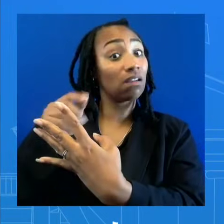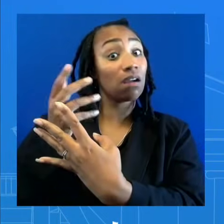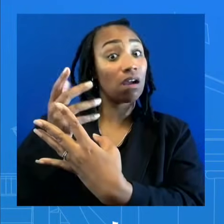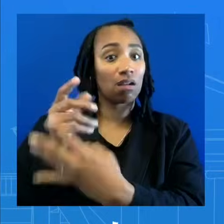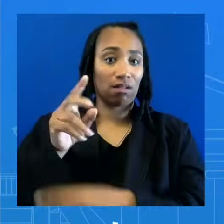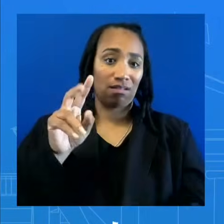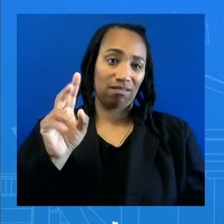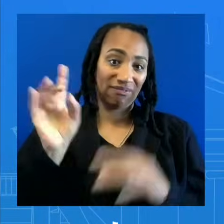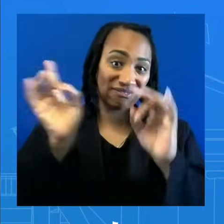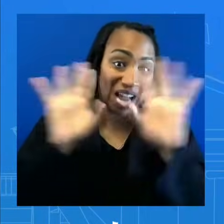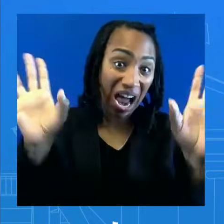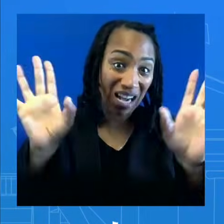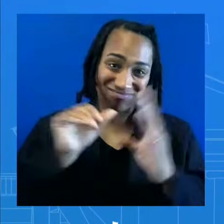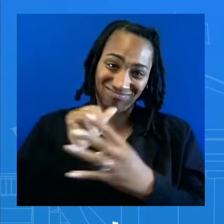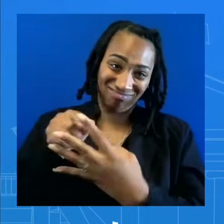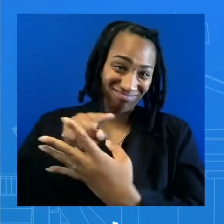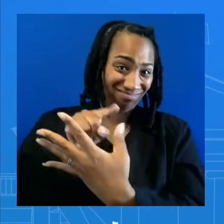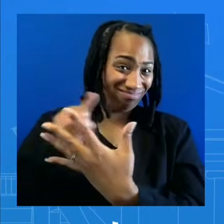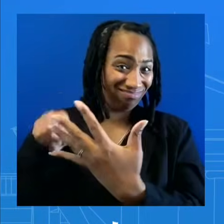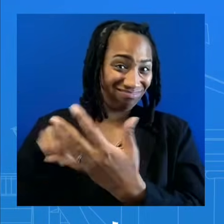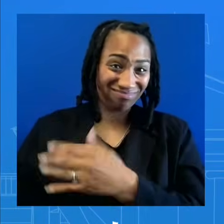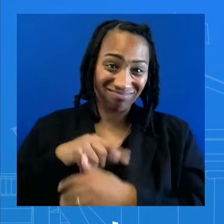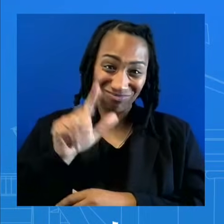include a decorated military veteran,